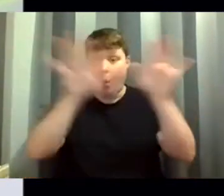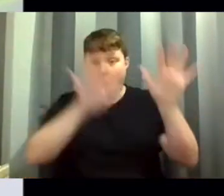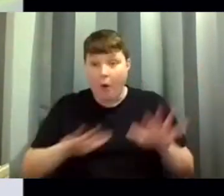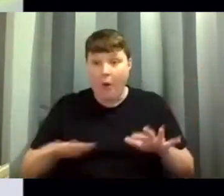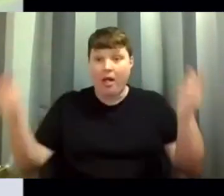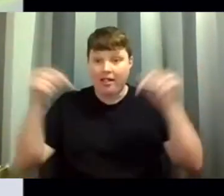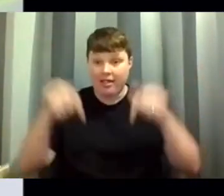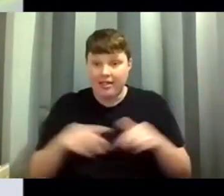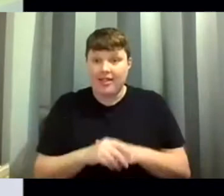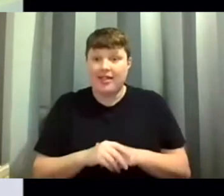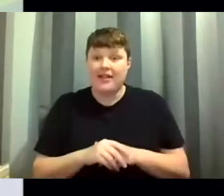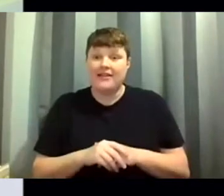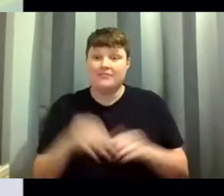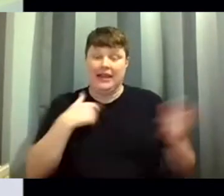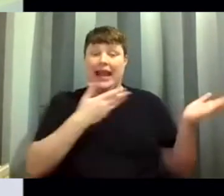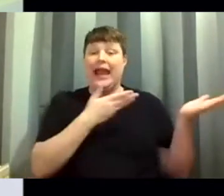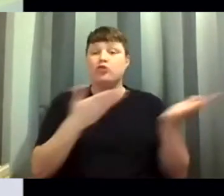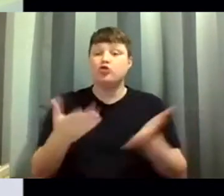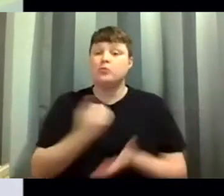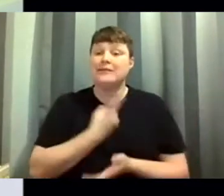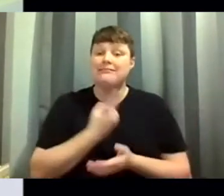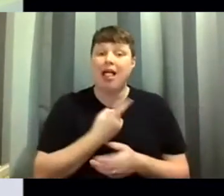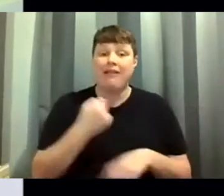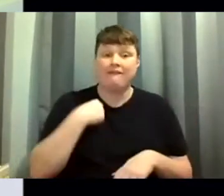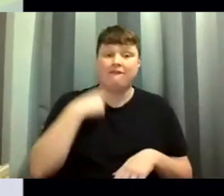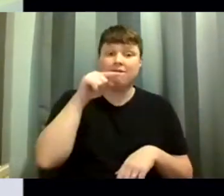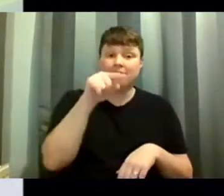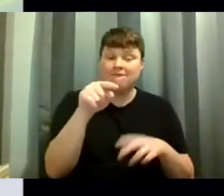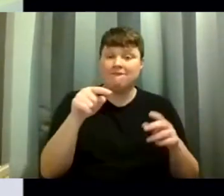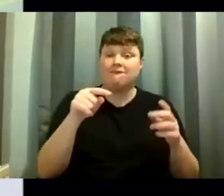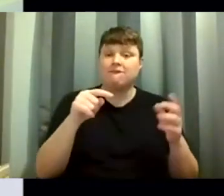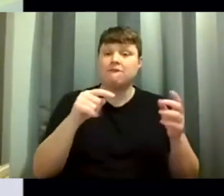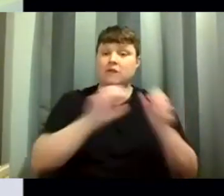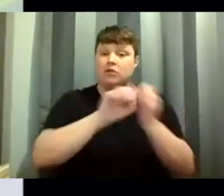To just introduce myself: I'm a post-doctoral researcher in biophysics at the University of